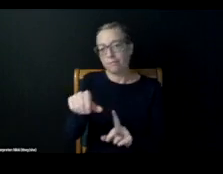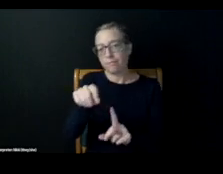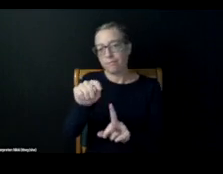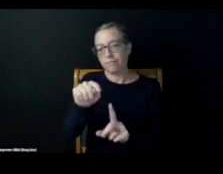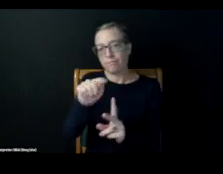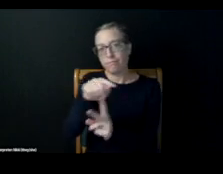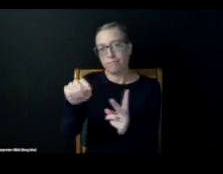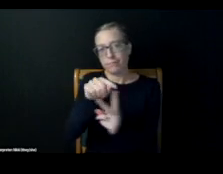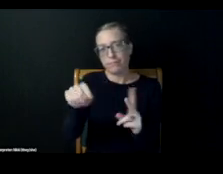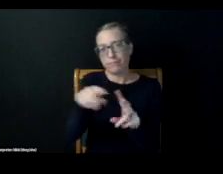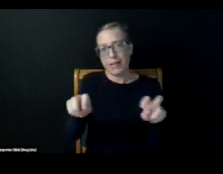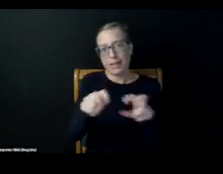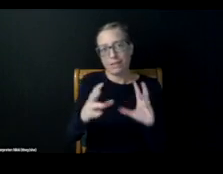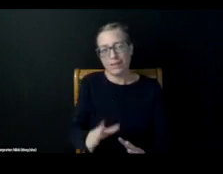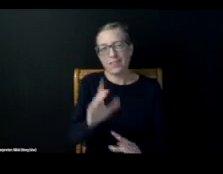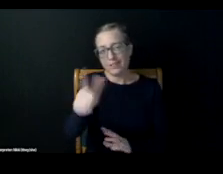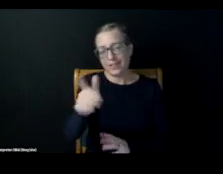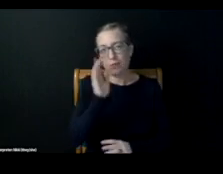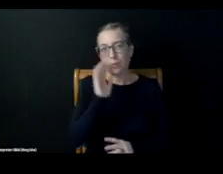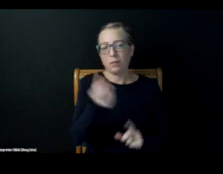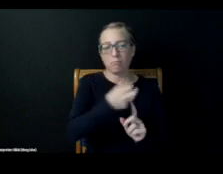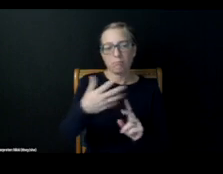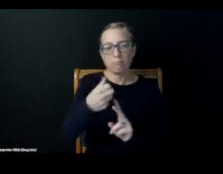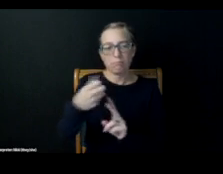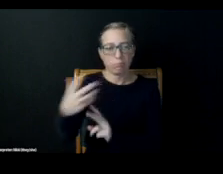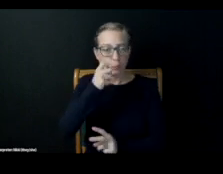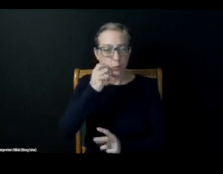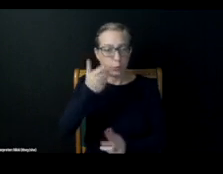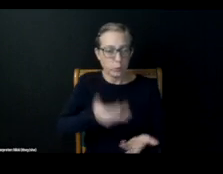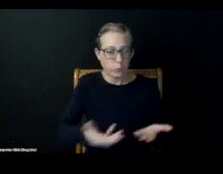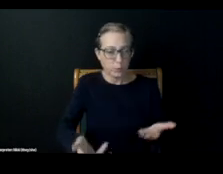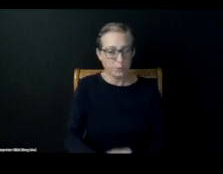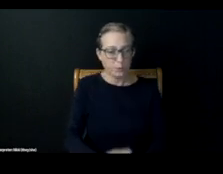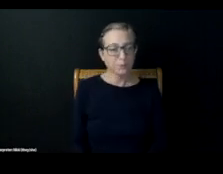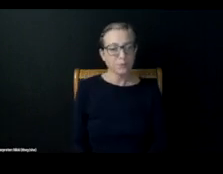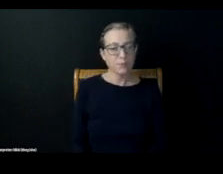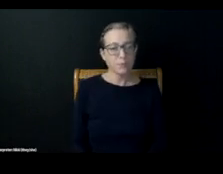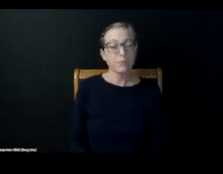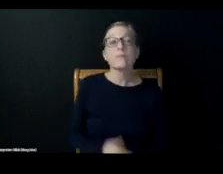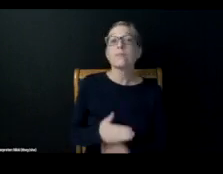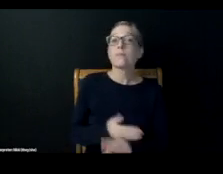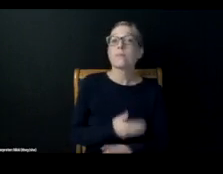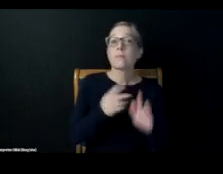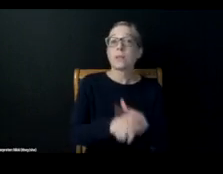Before we get started, there are some logistic notes.